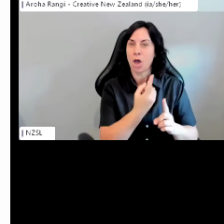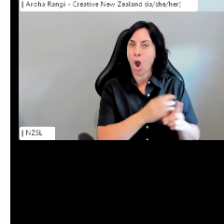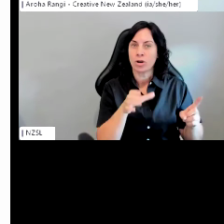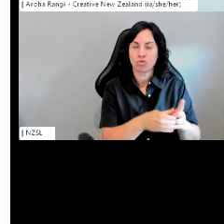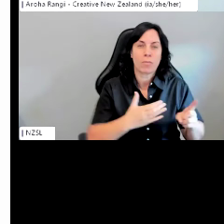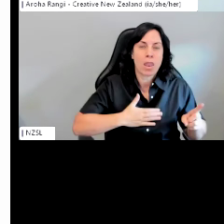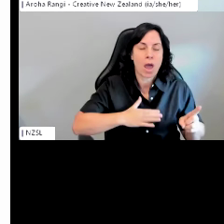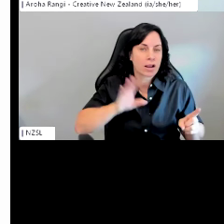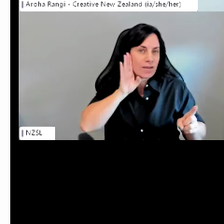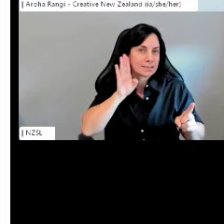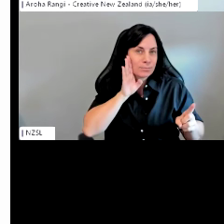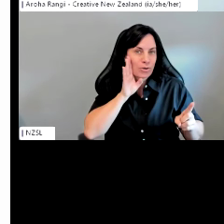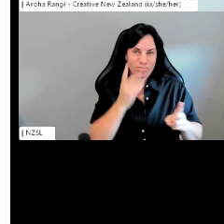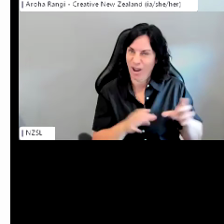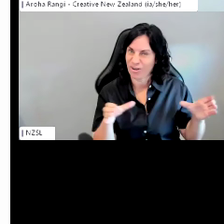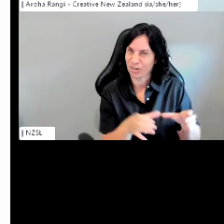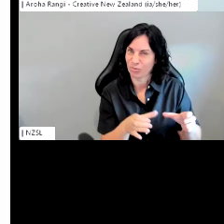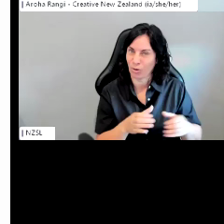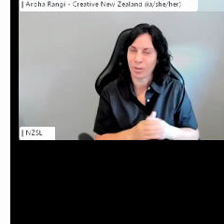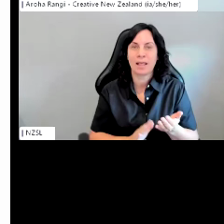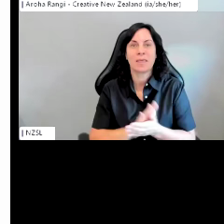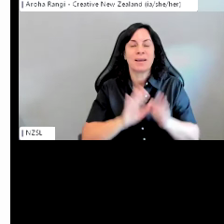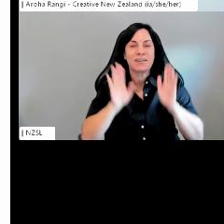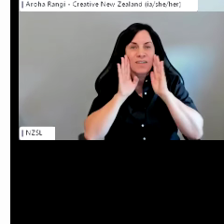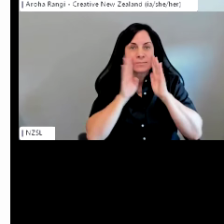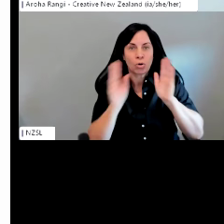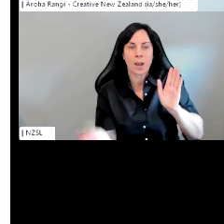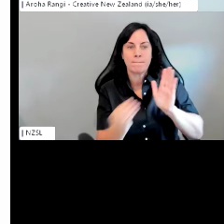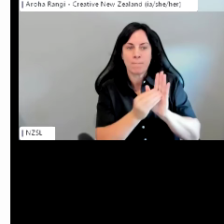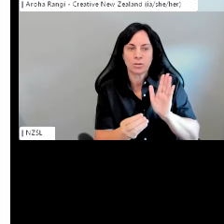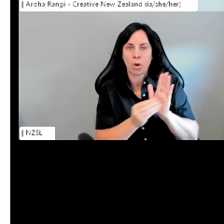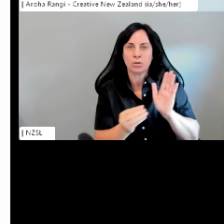I'd make every single one of your Facebook posts optimized for expression. I wouldn't do anything